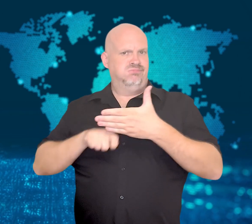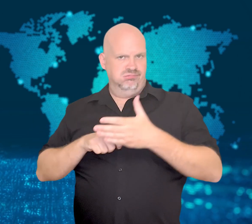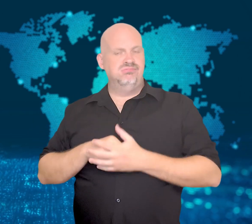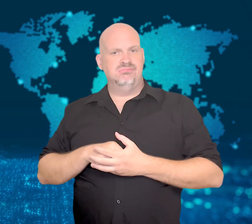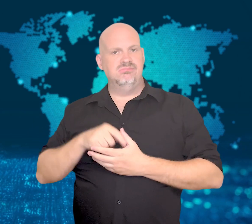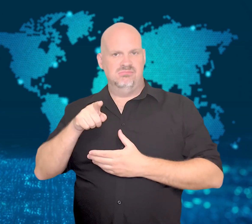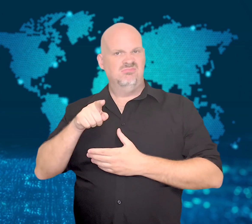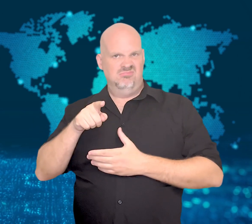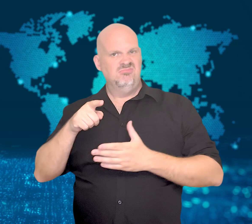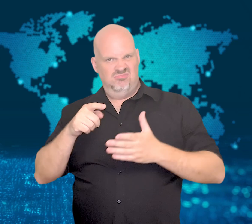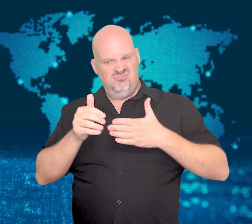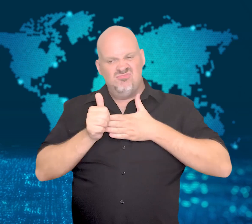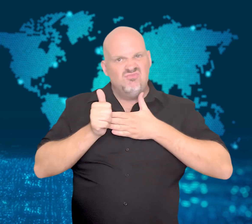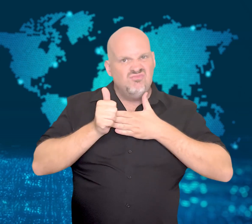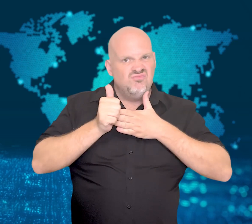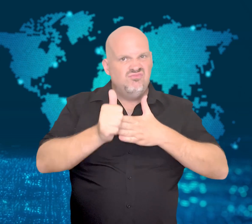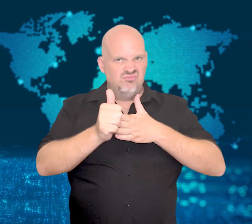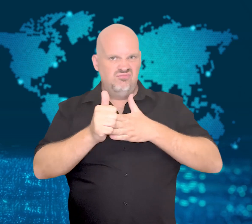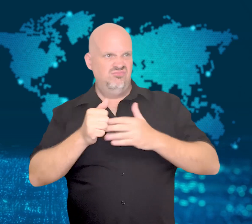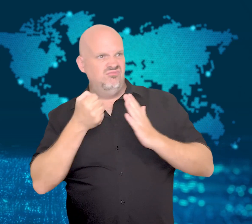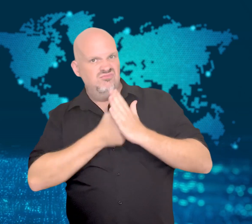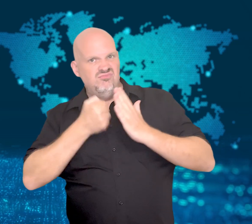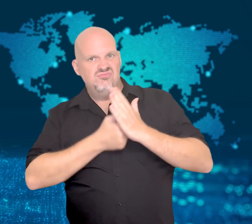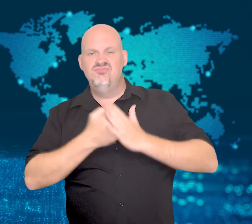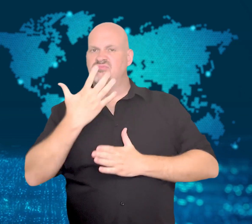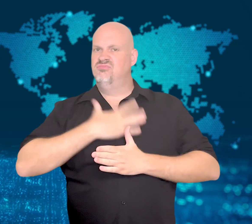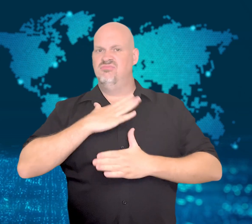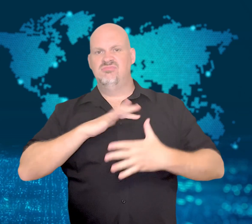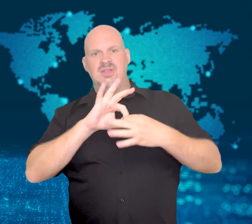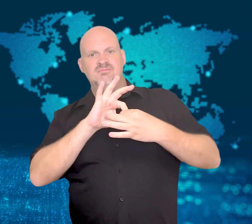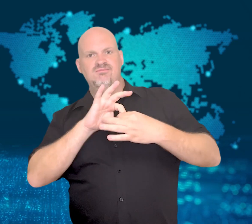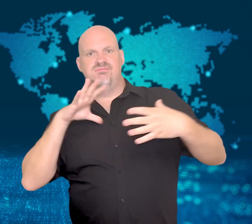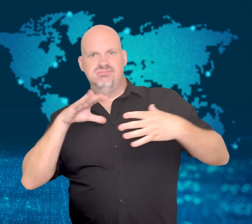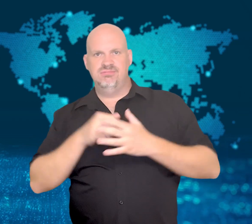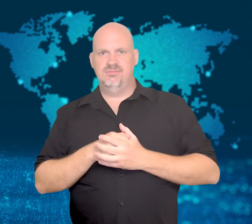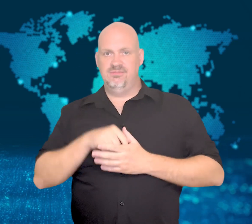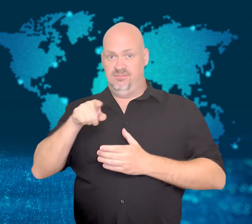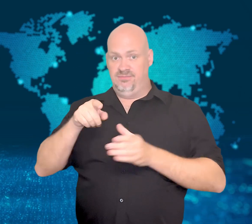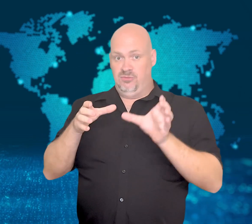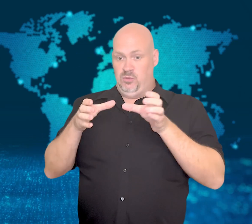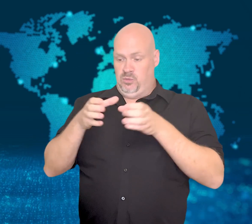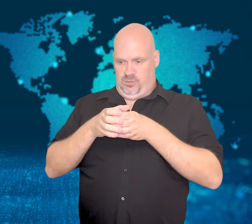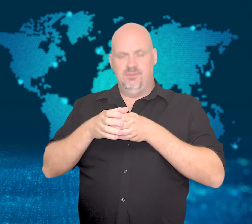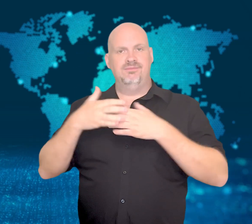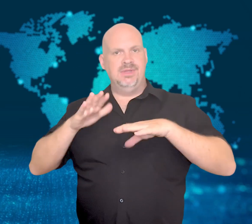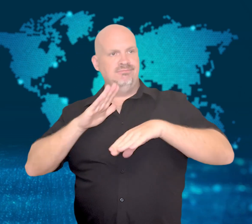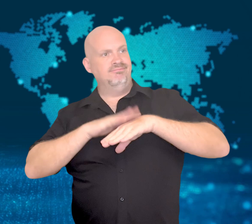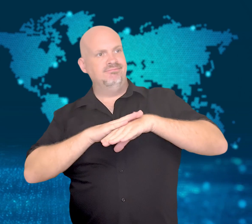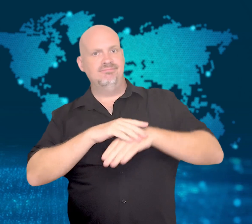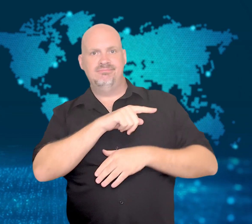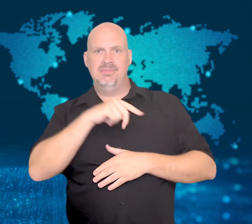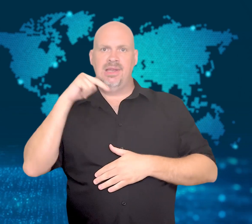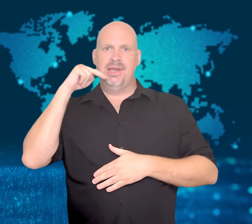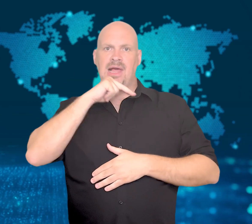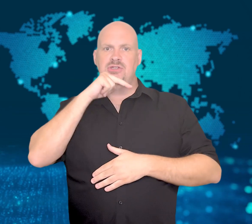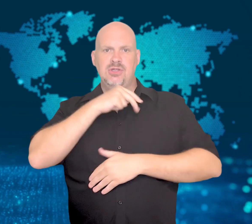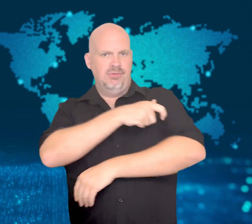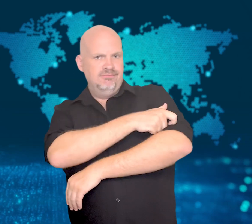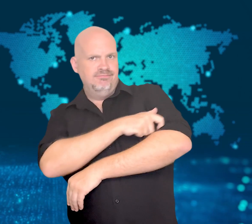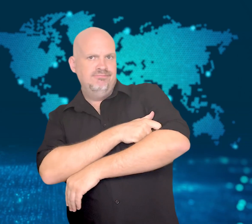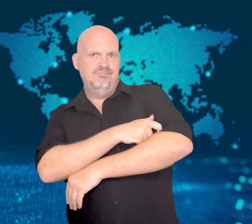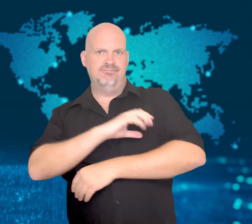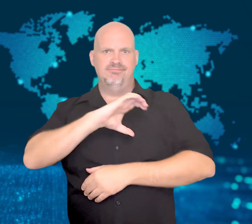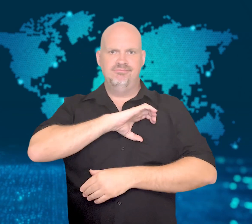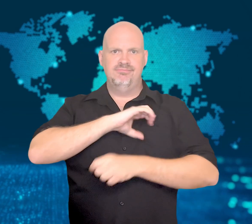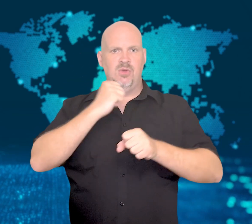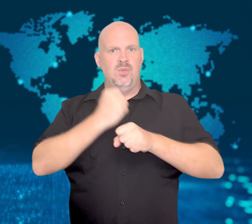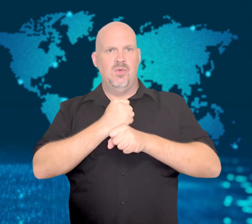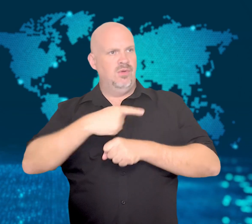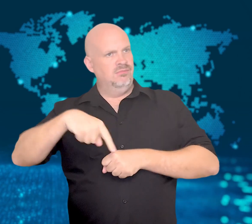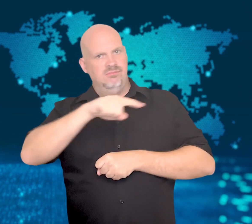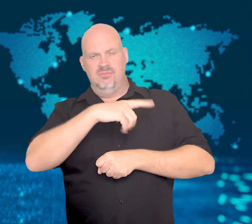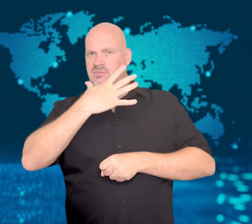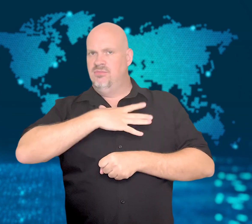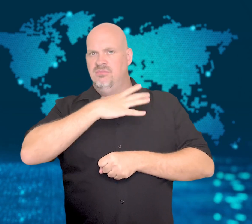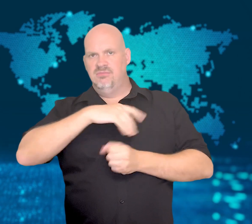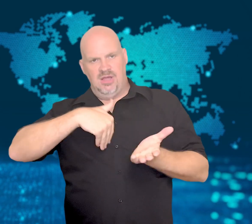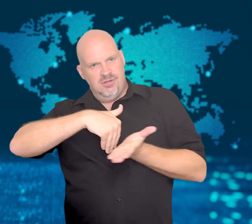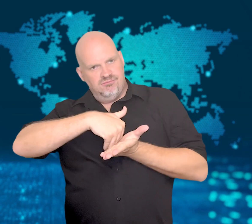and the banned Indigenous People of Biafra (IPOB) are leading the call to secede.